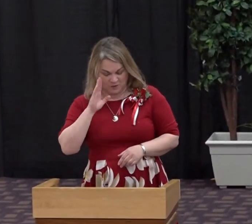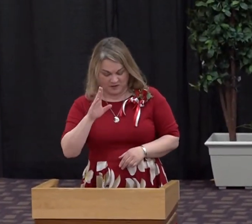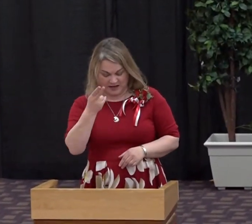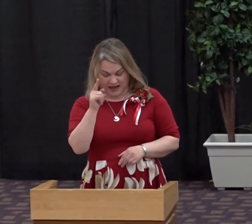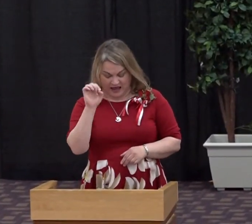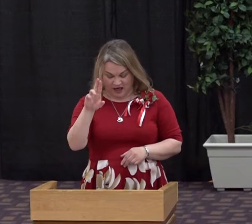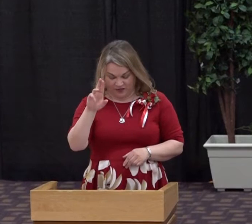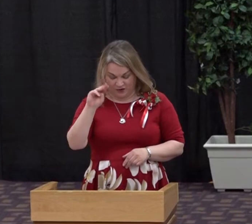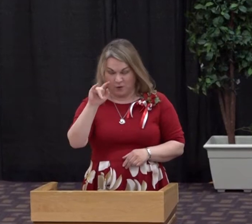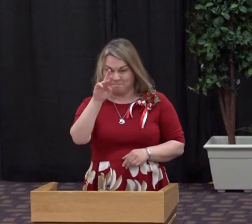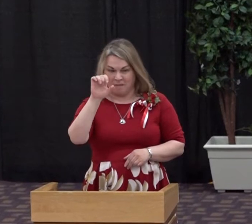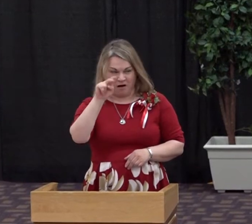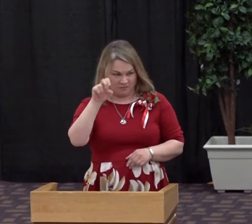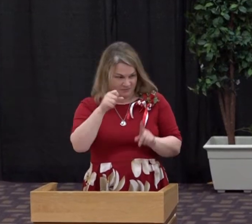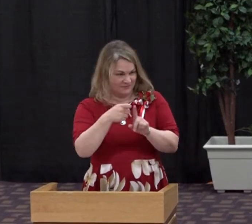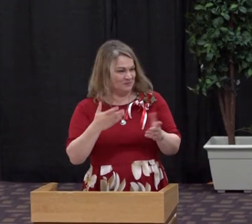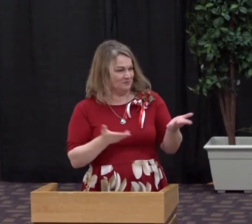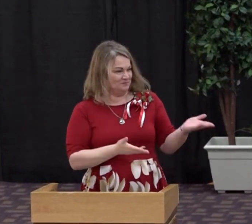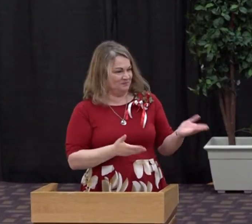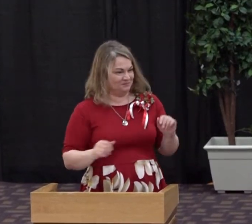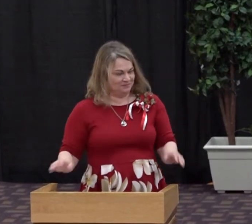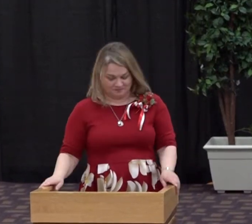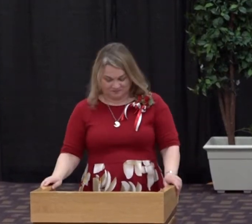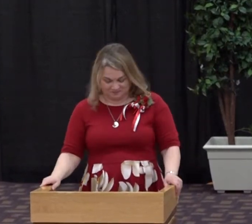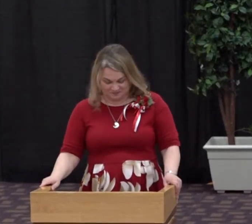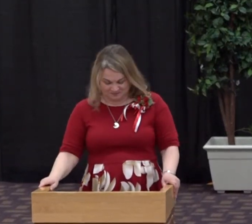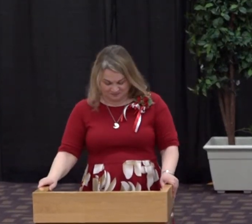Thank you. The next award, we have Heather Martens.